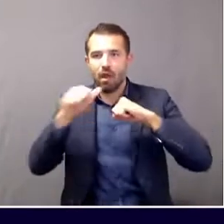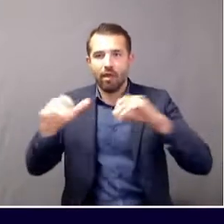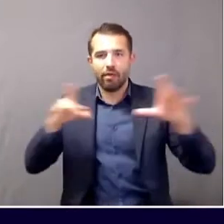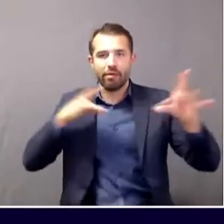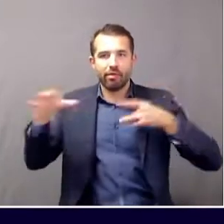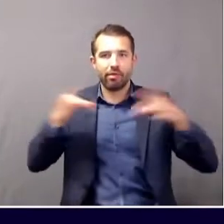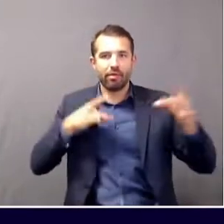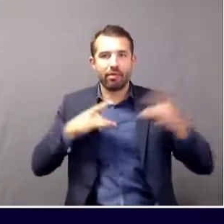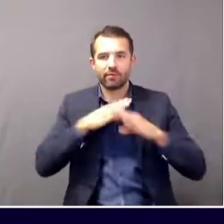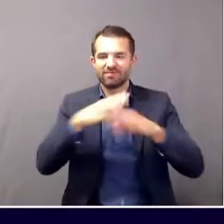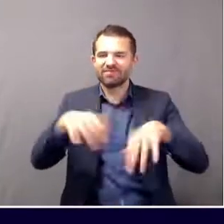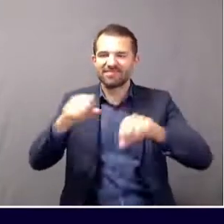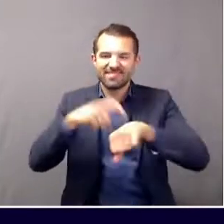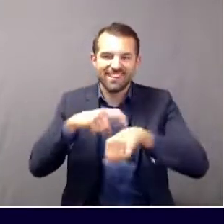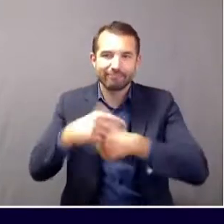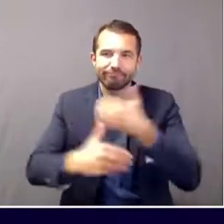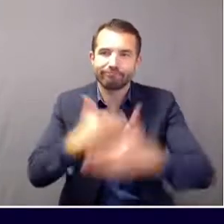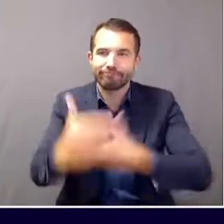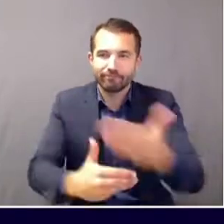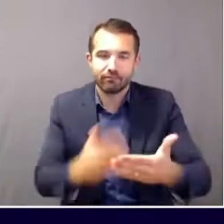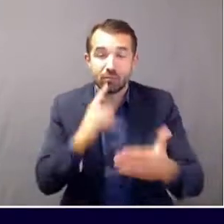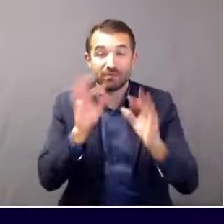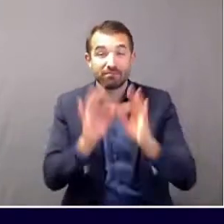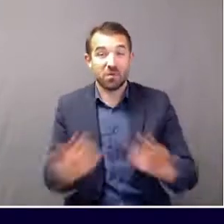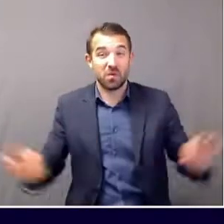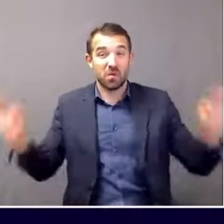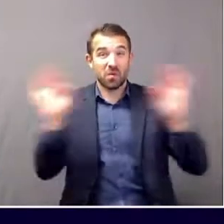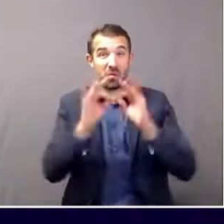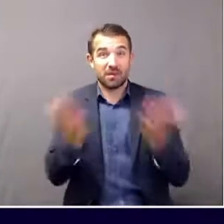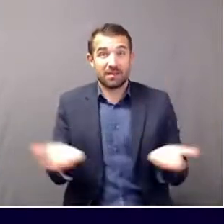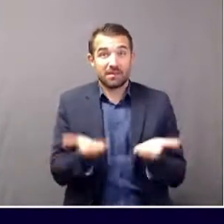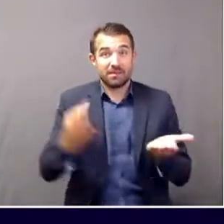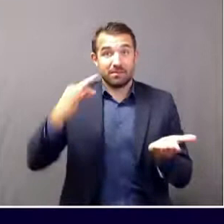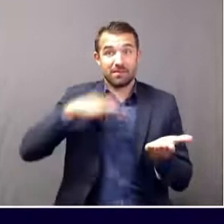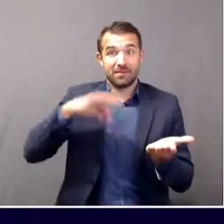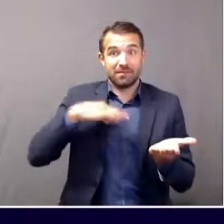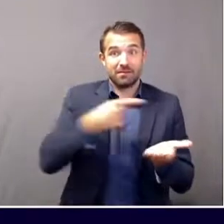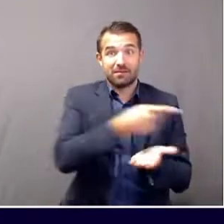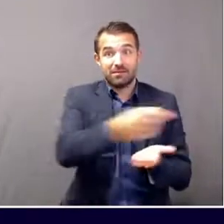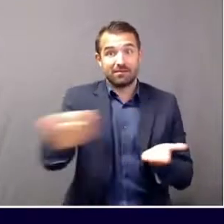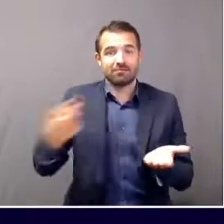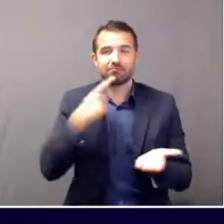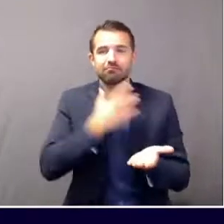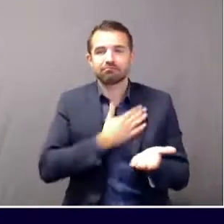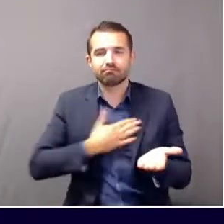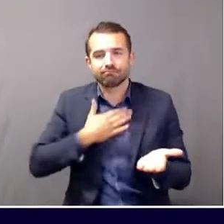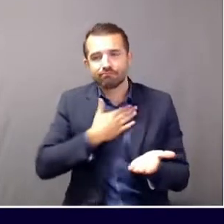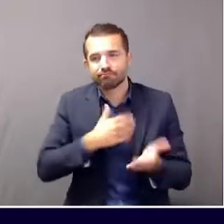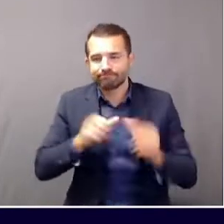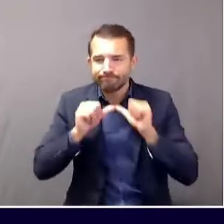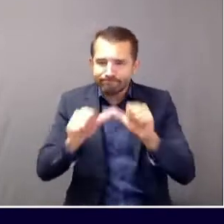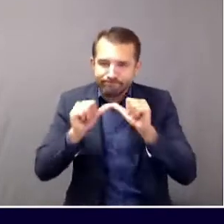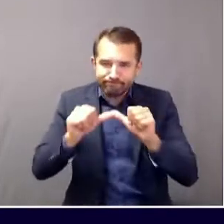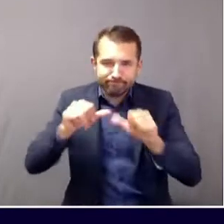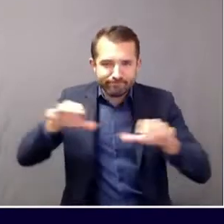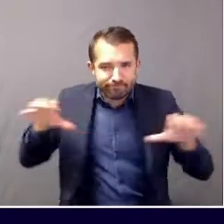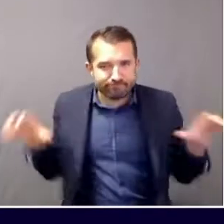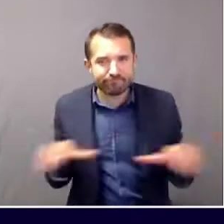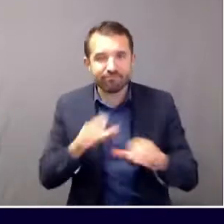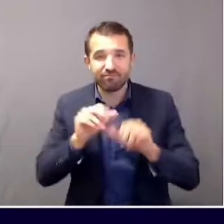we as a state keep at it